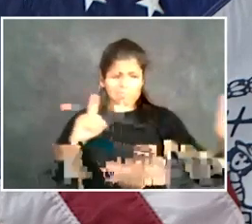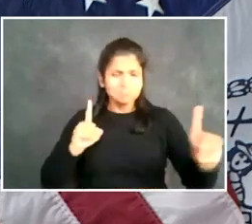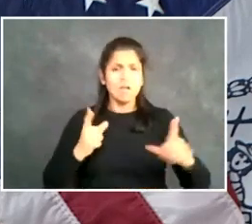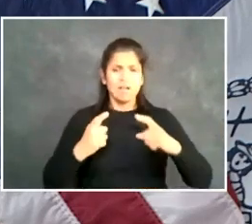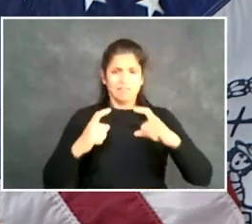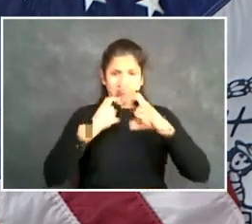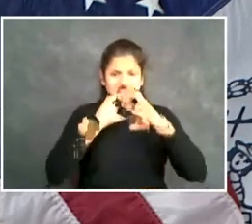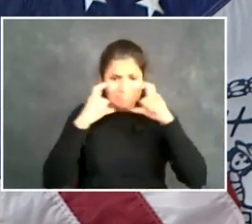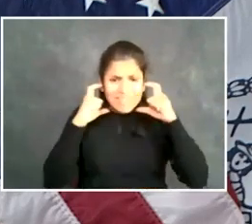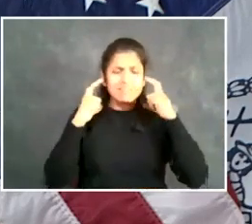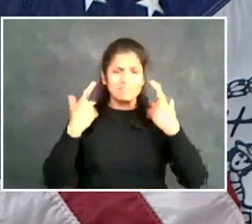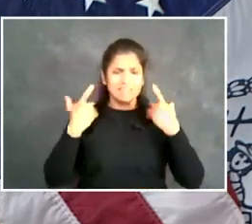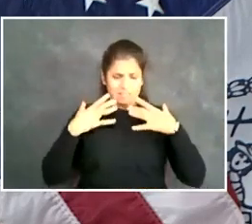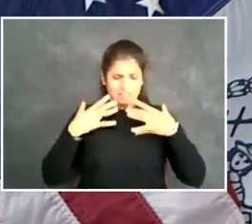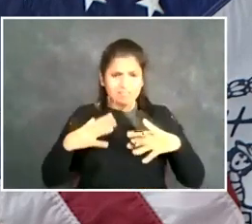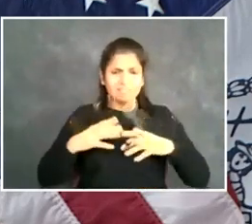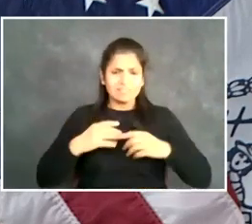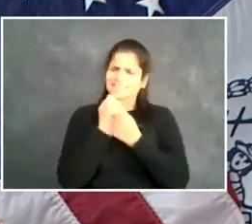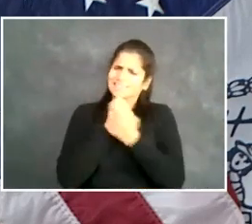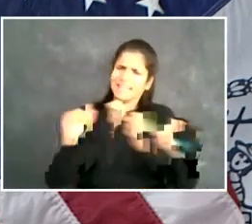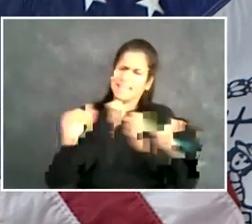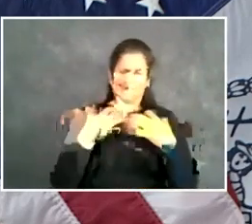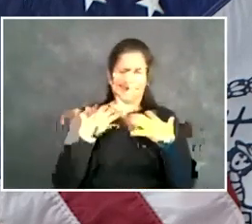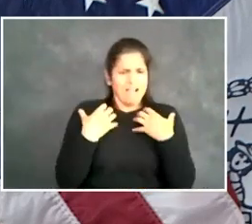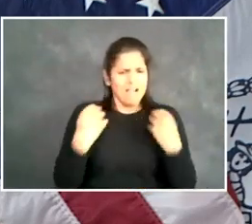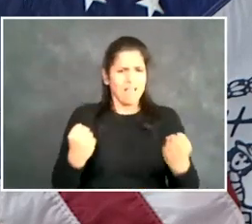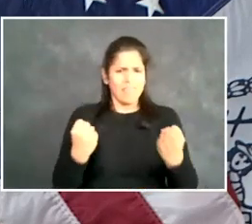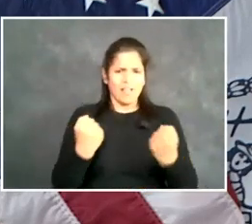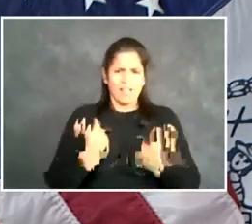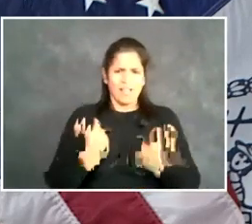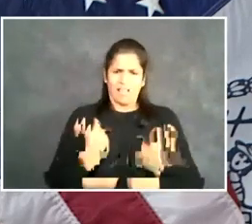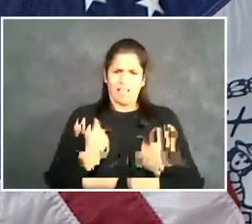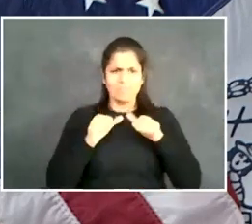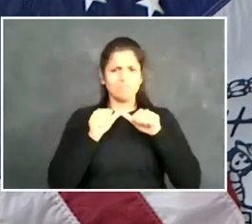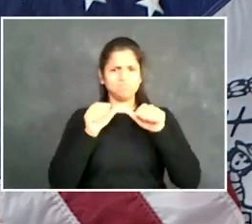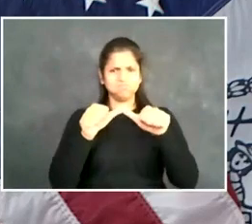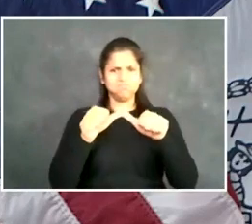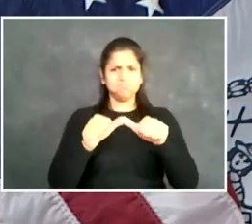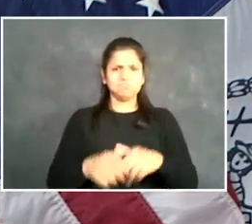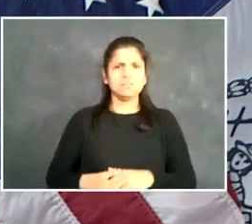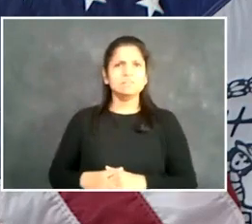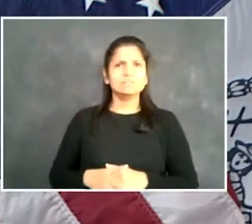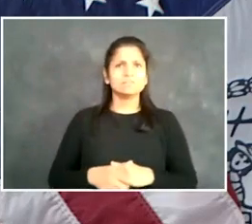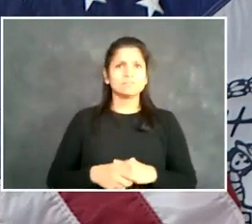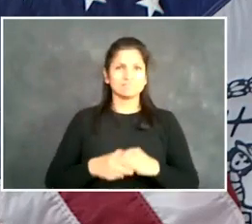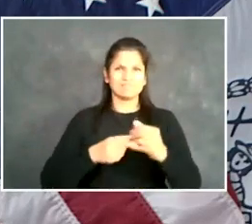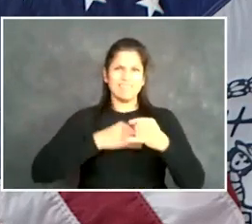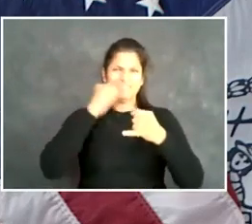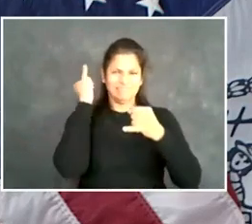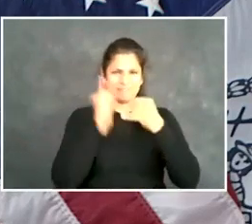LIVES. WE HAVE TO STICK WITH IT. I'LL JUST CLOSE BEFORE SAYING A